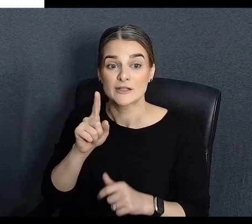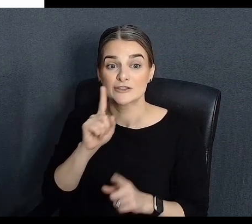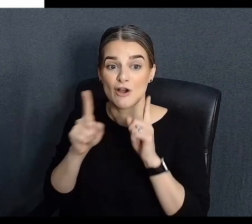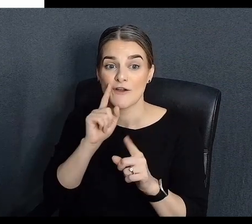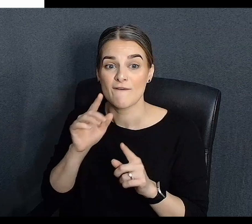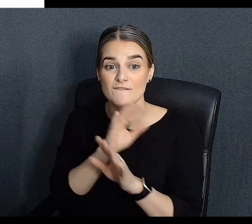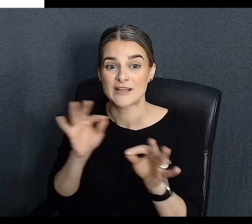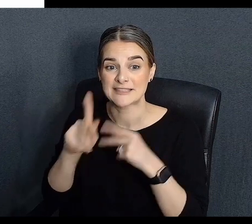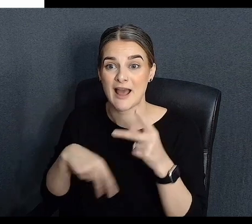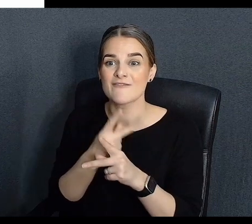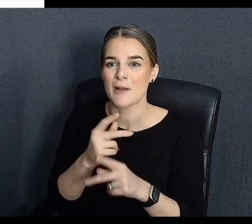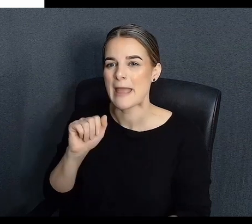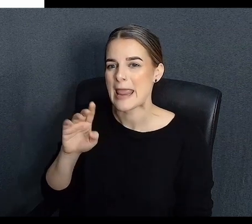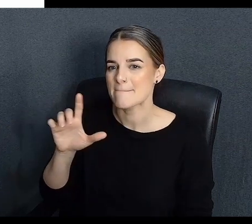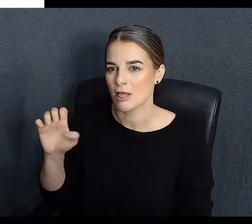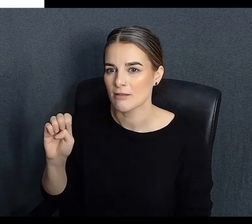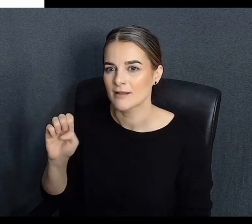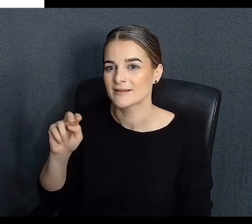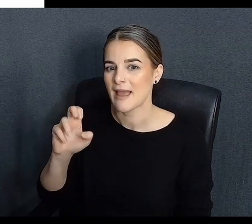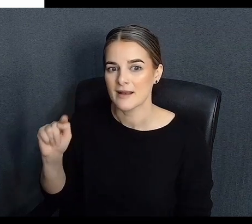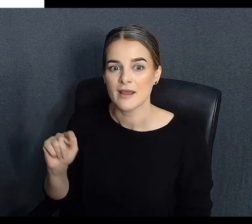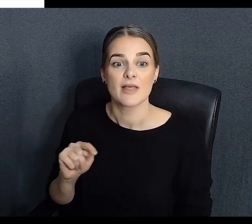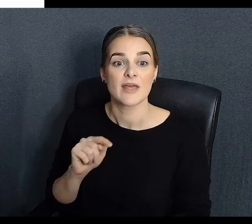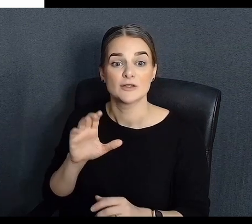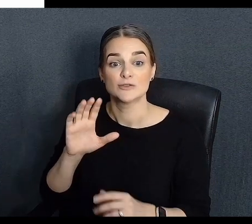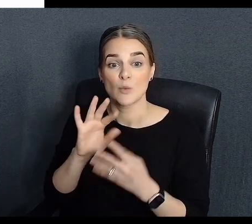And then Choice Communicator is from the company ACCI.